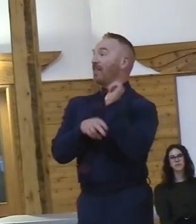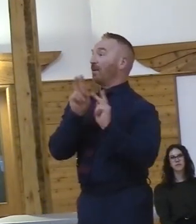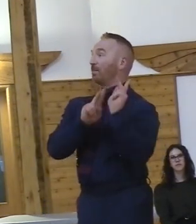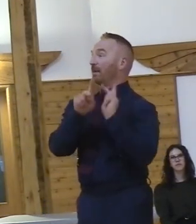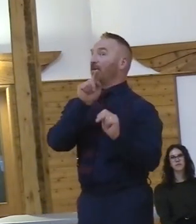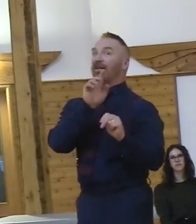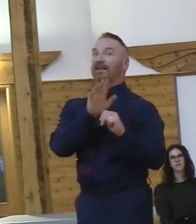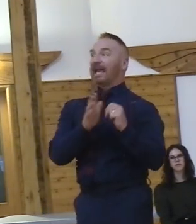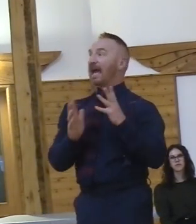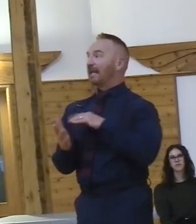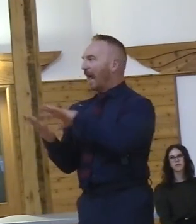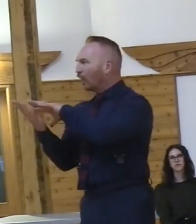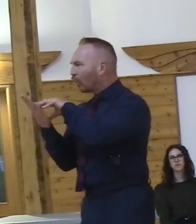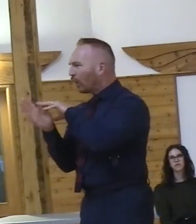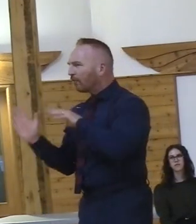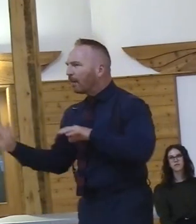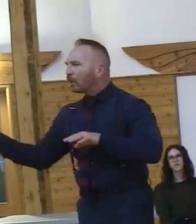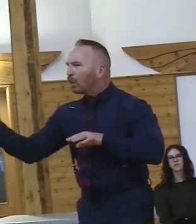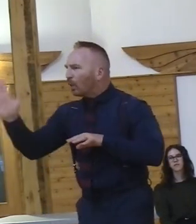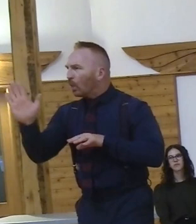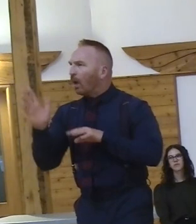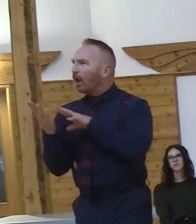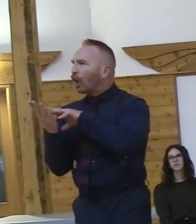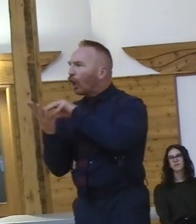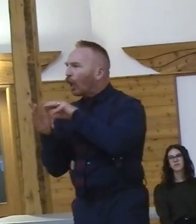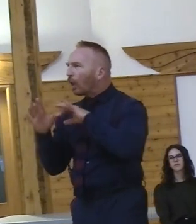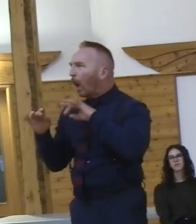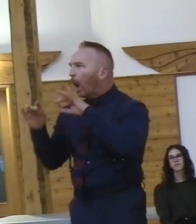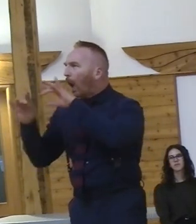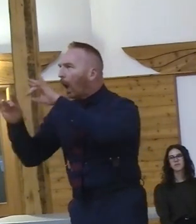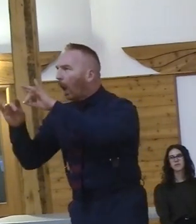guidance and direction as we so choose.